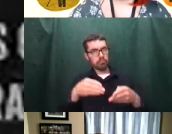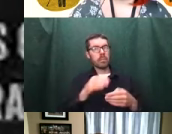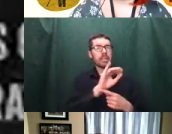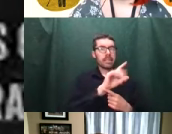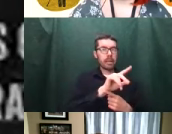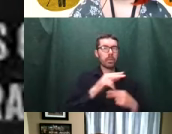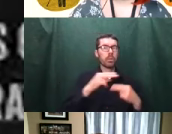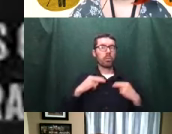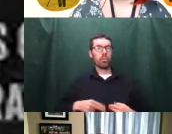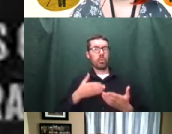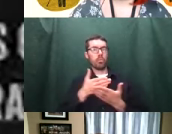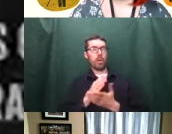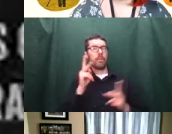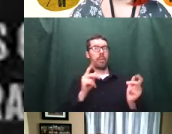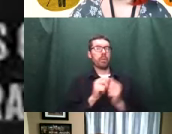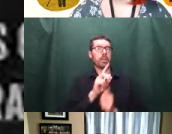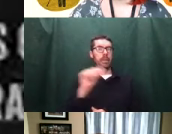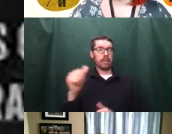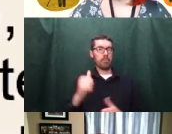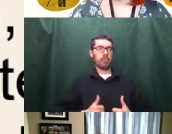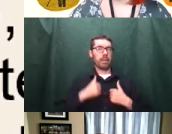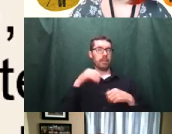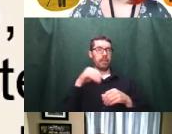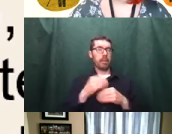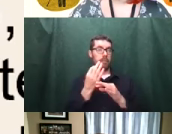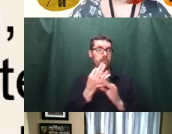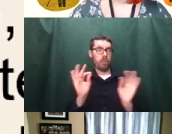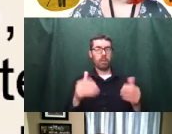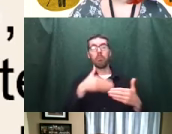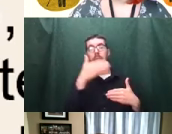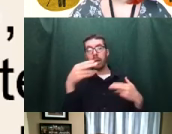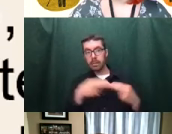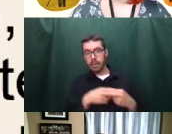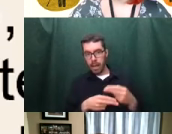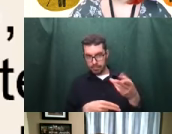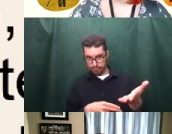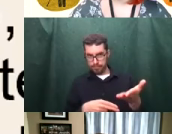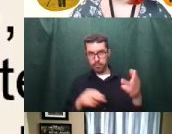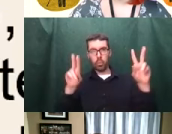in freedom. So next slide please. I have the quote on this slide so you can follow along